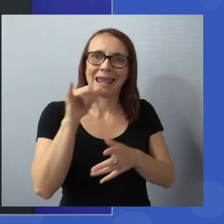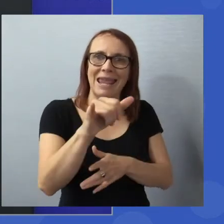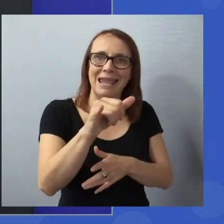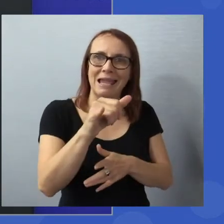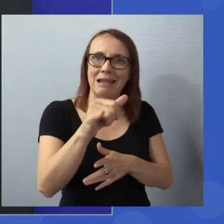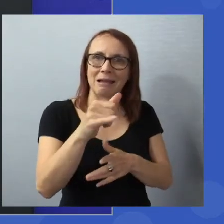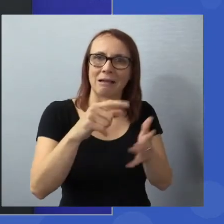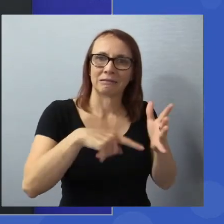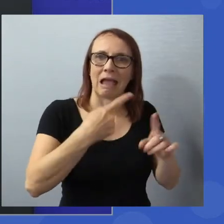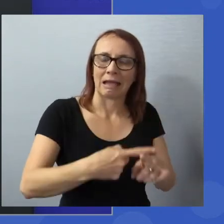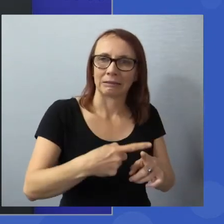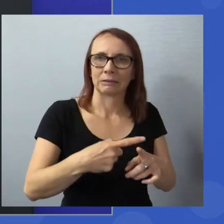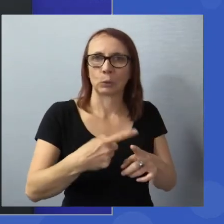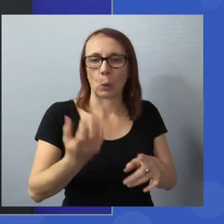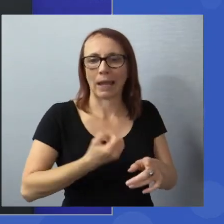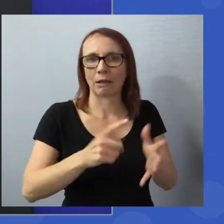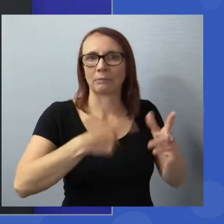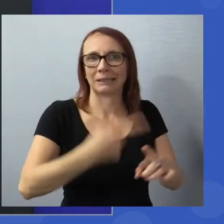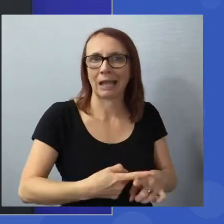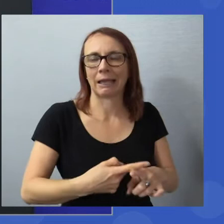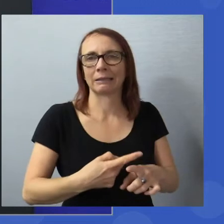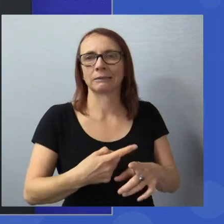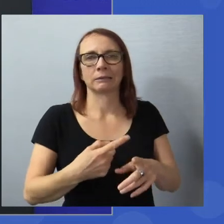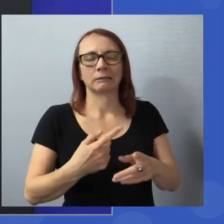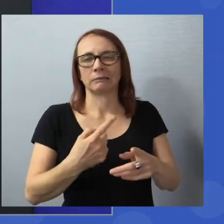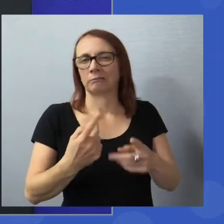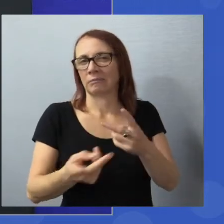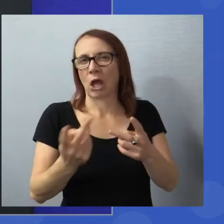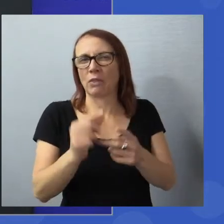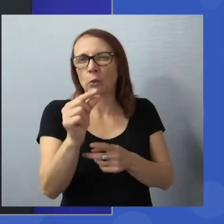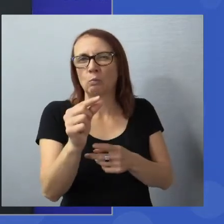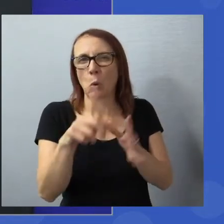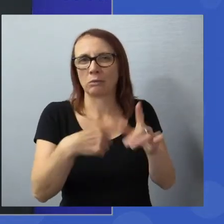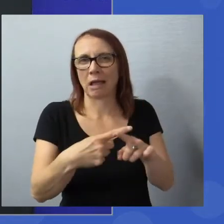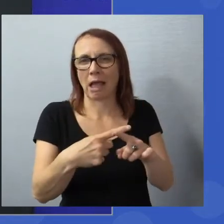income tax we've seen devolution of various other smaller taxes the point is